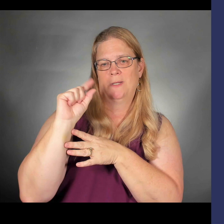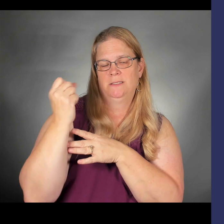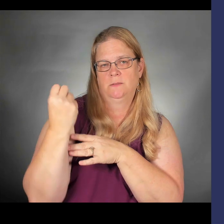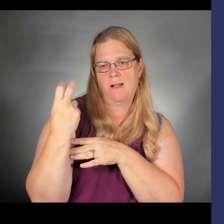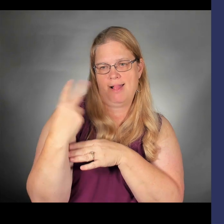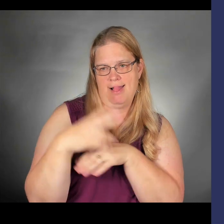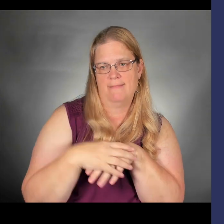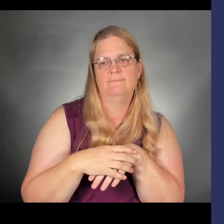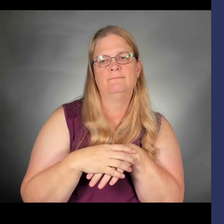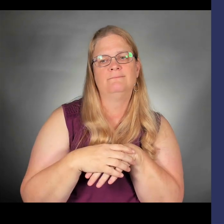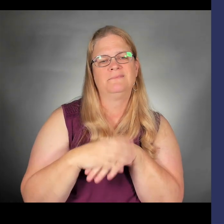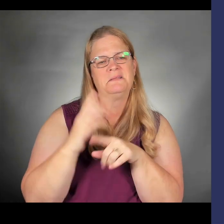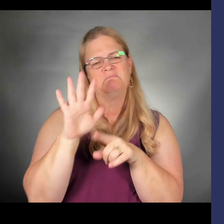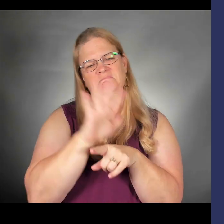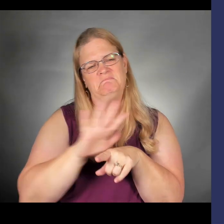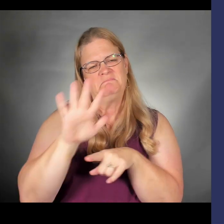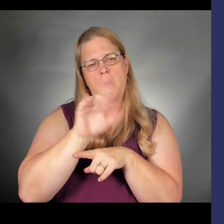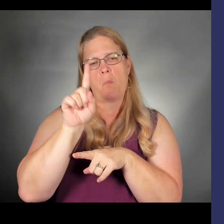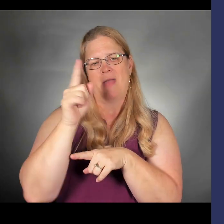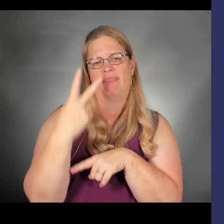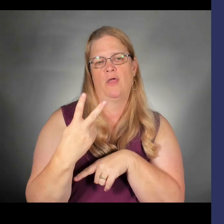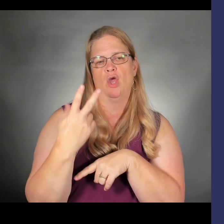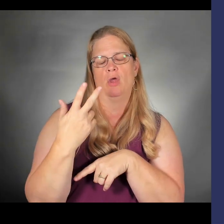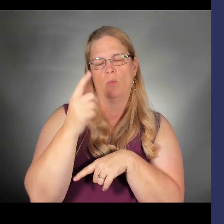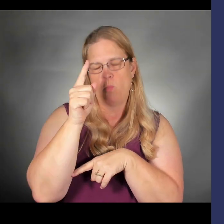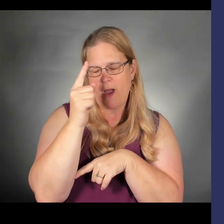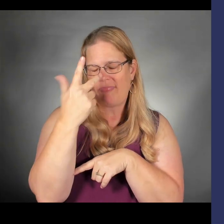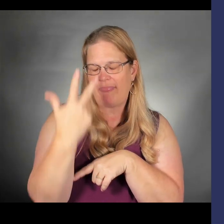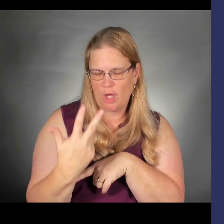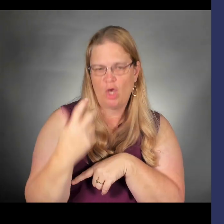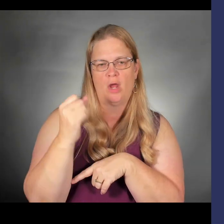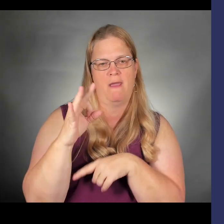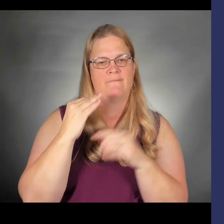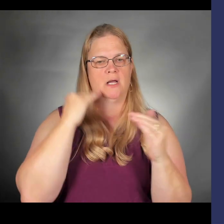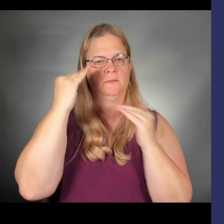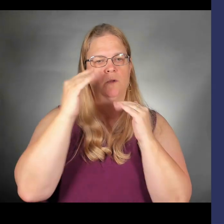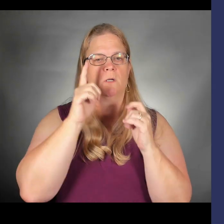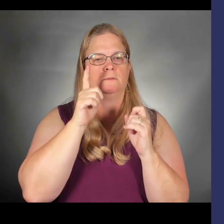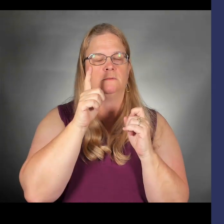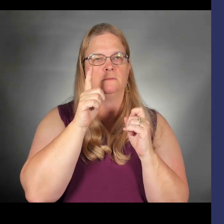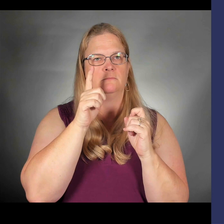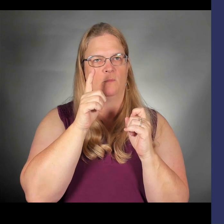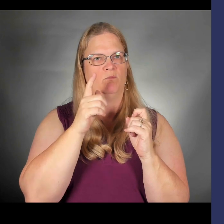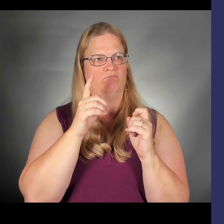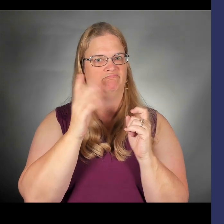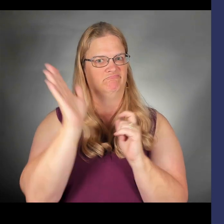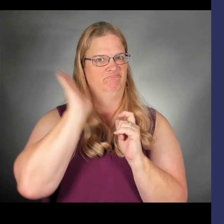According to a recent study, which was conducted in April 2012, approximately one-third of adults